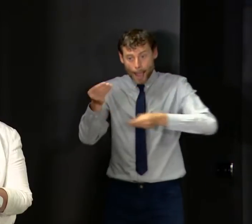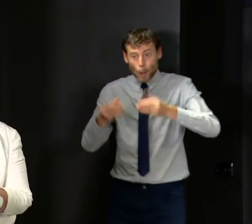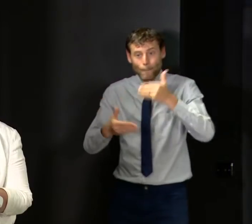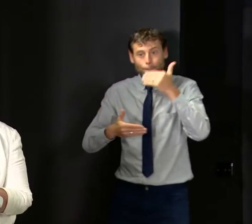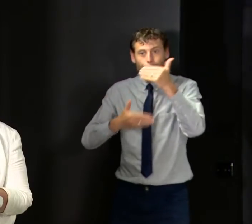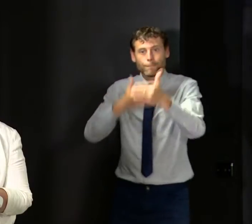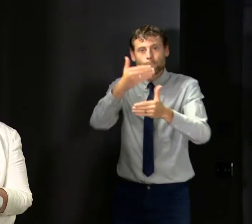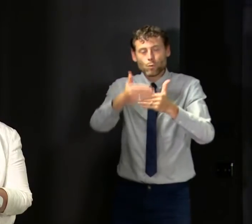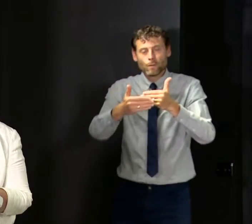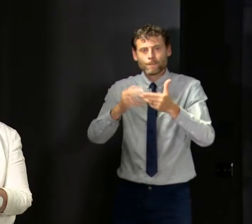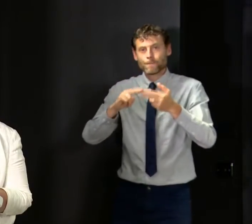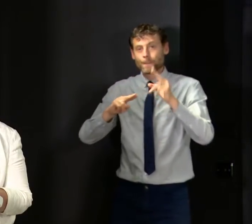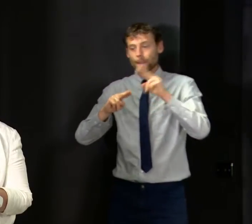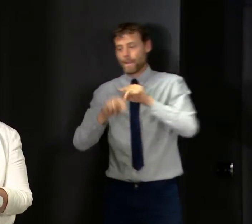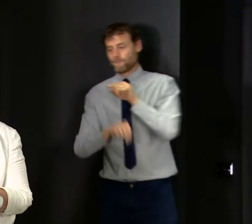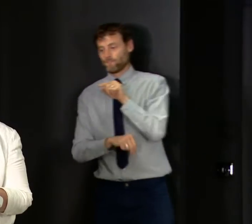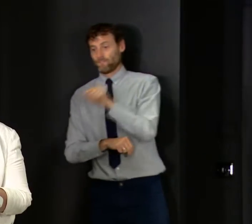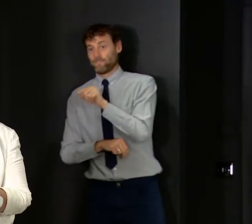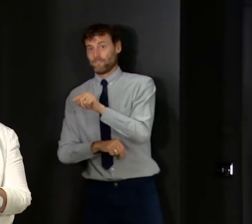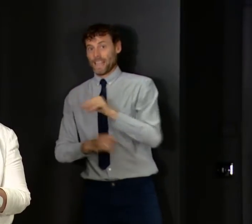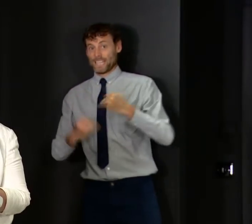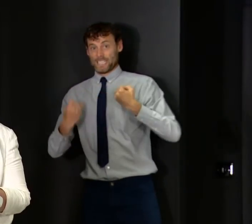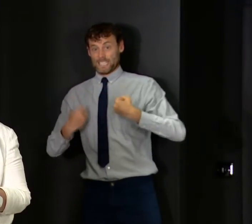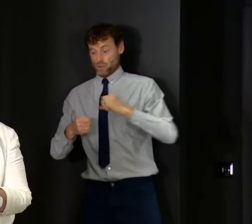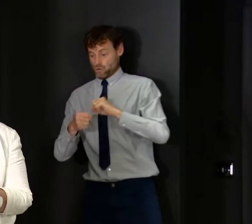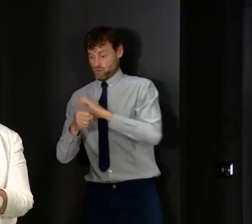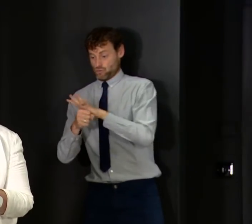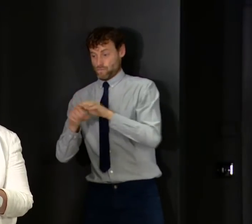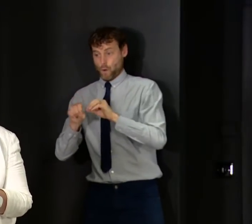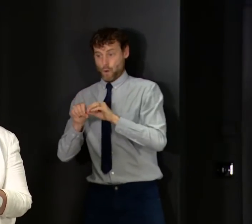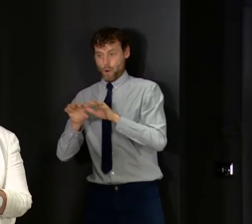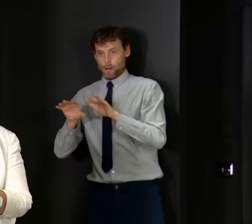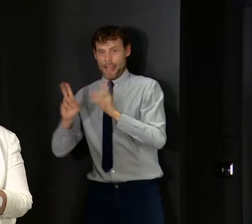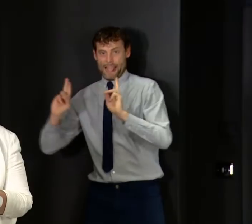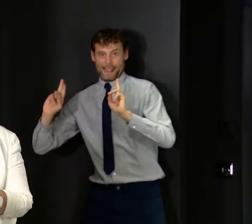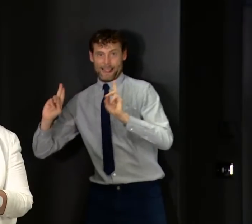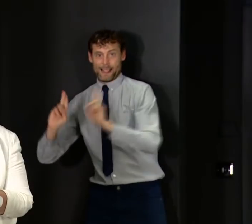there appears to be a risk of its resurgence, our path out of lockdown will